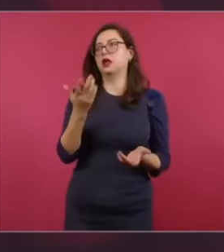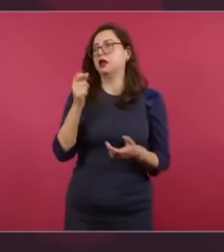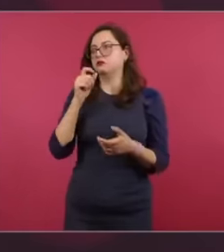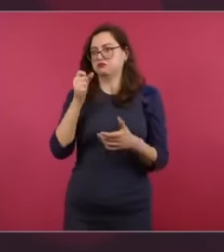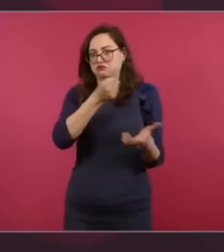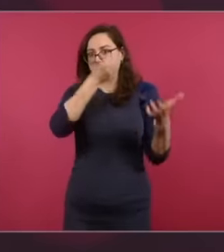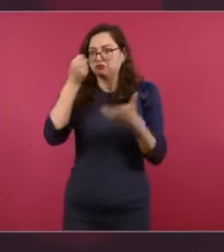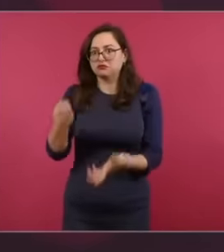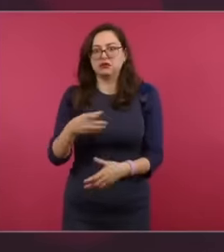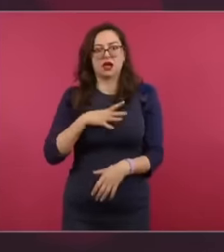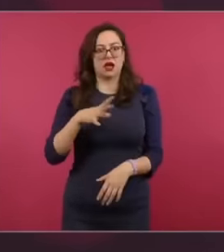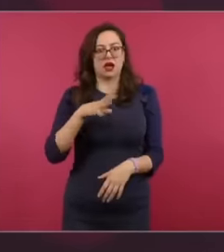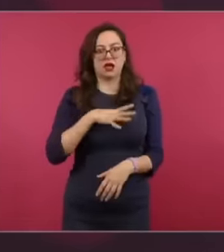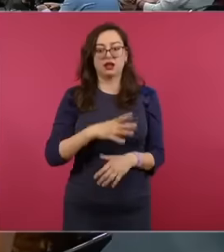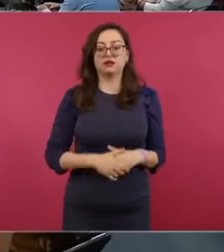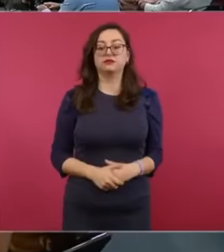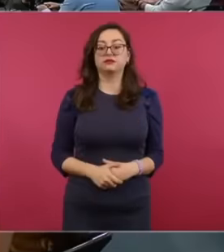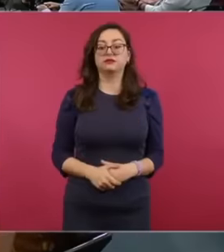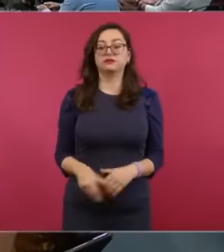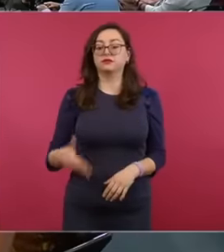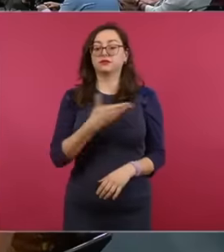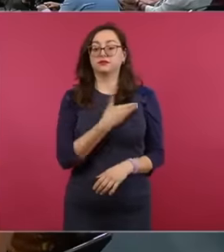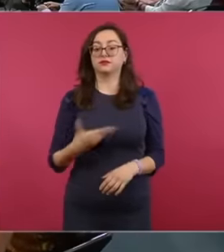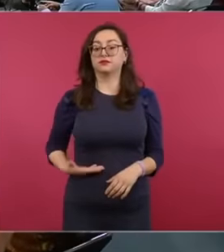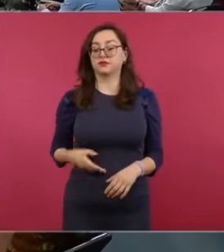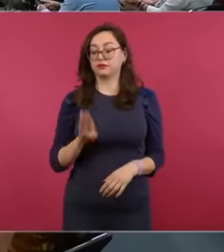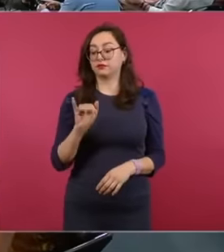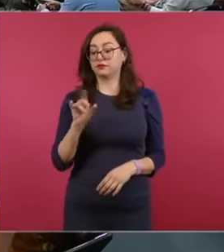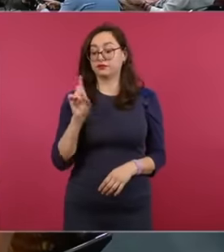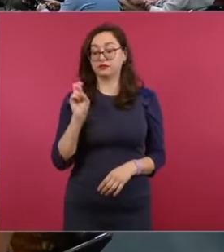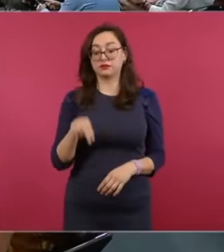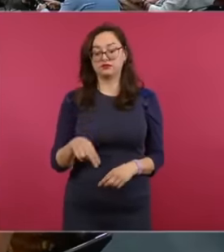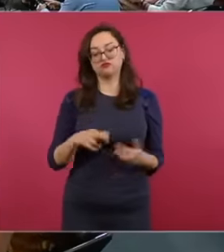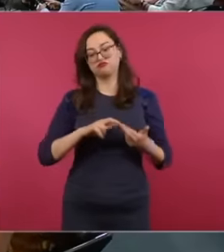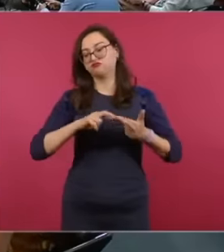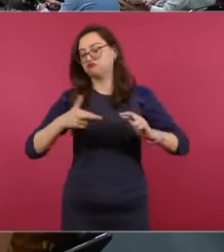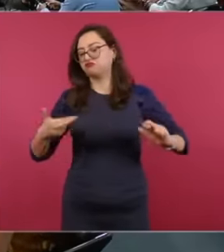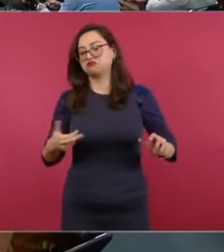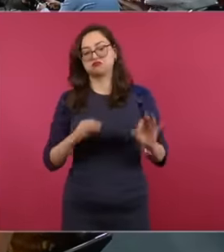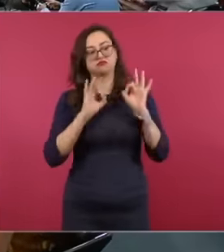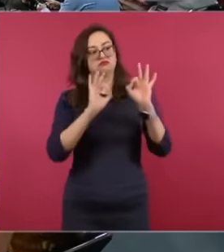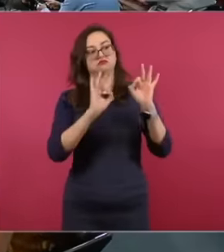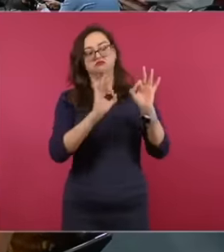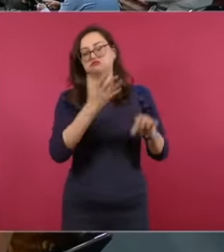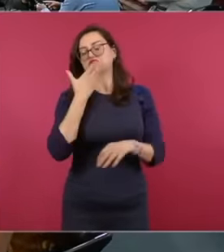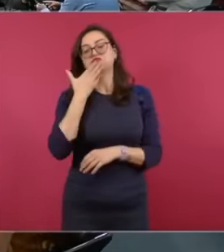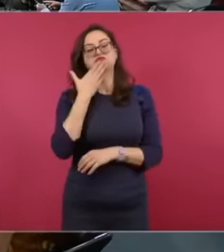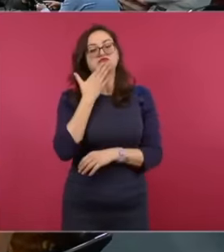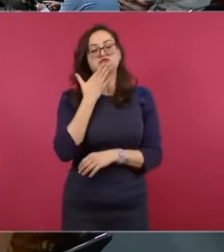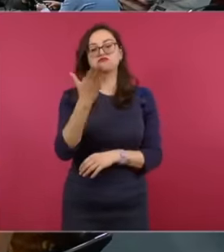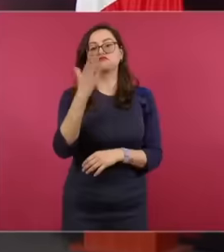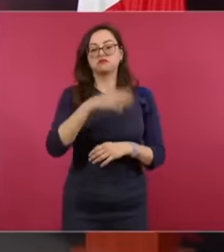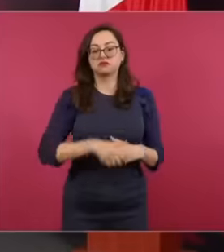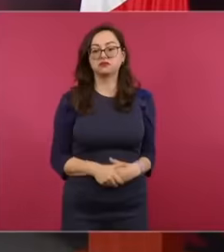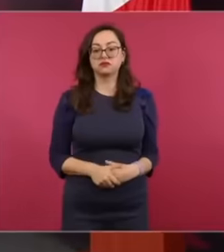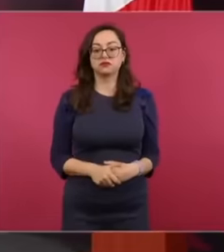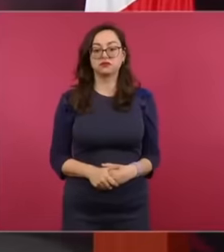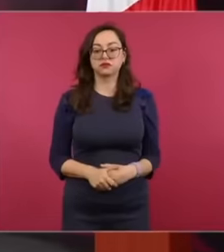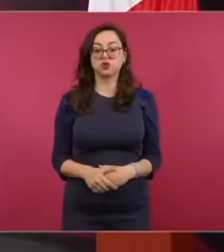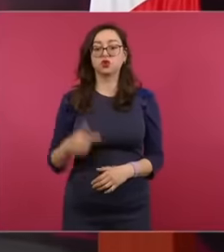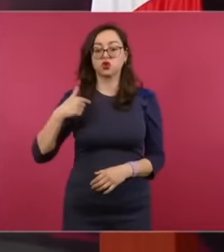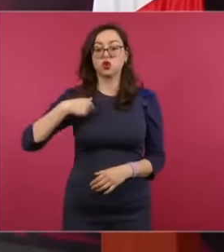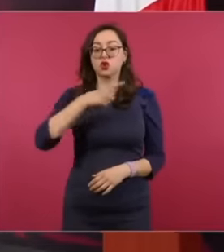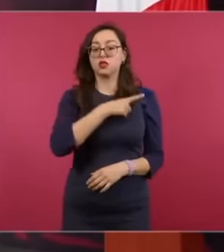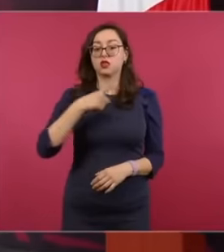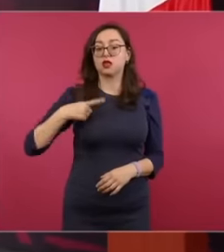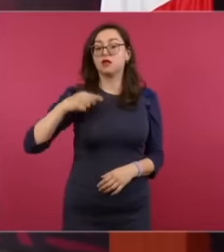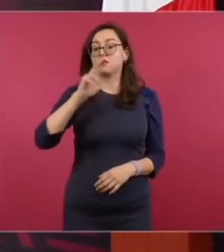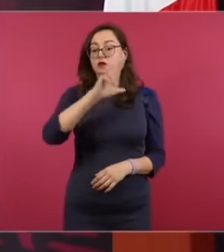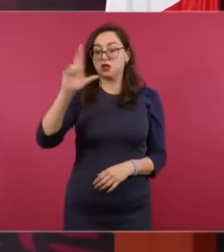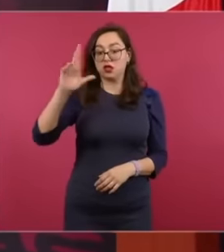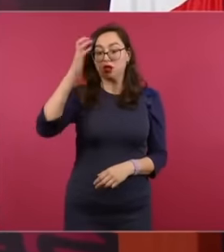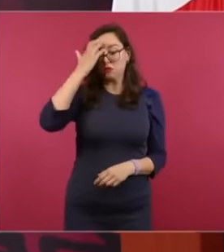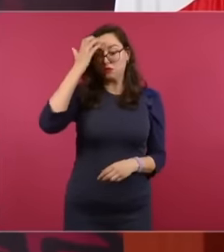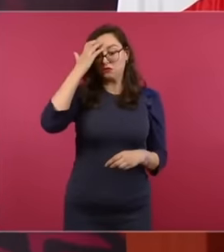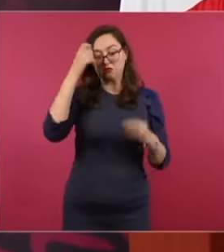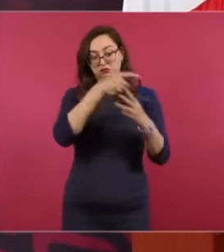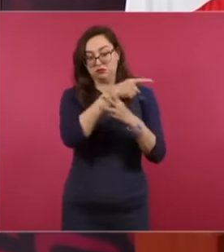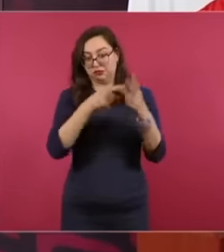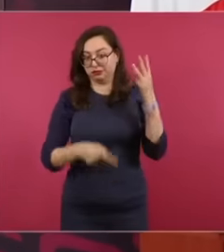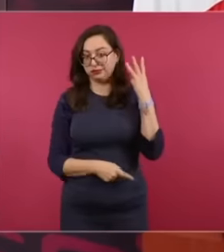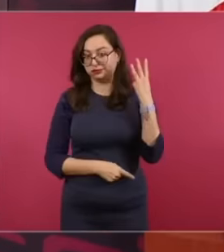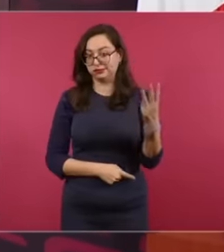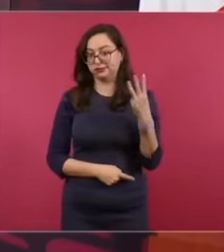relationship I have to recognize two things among others to the president, well three and one qualitative